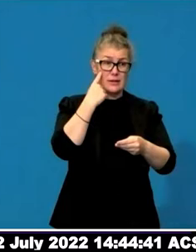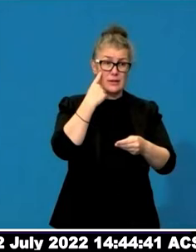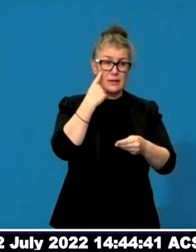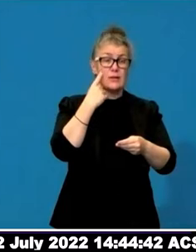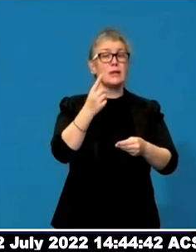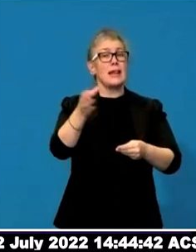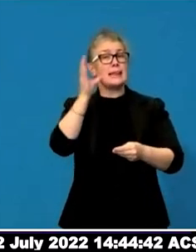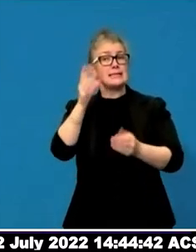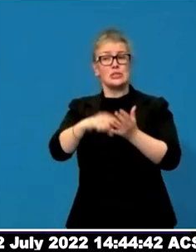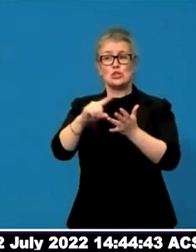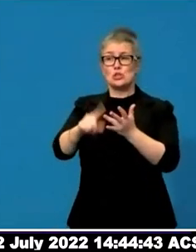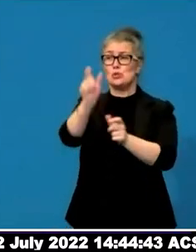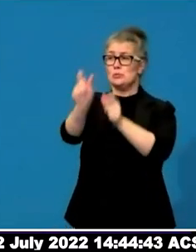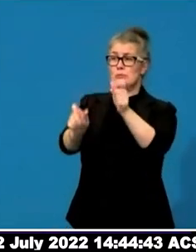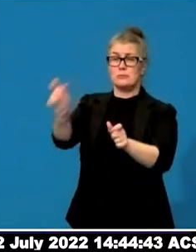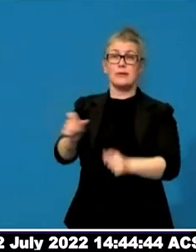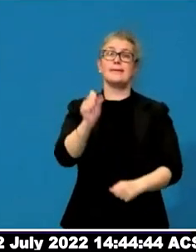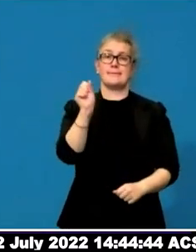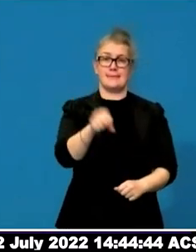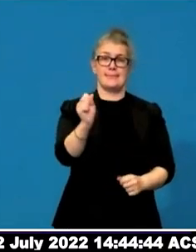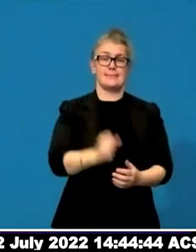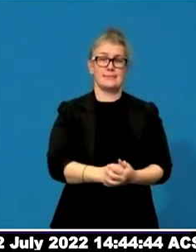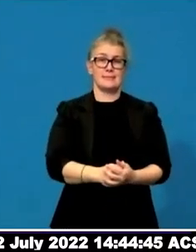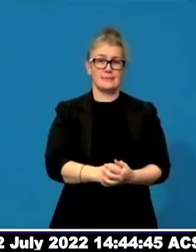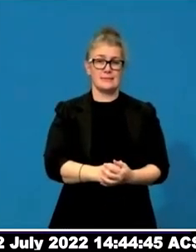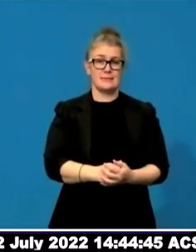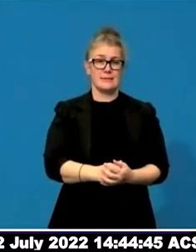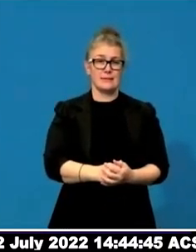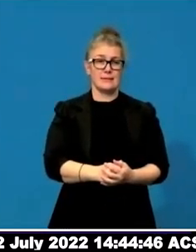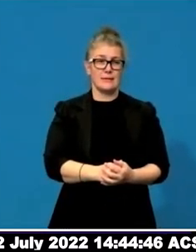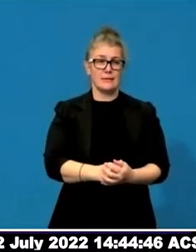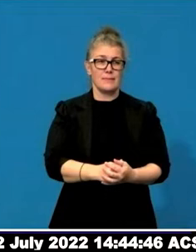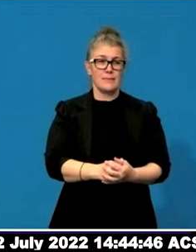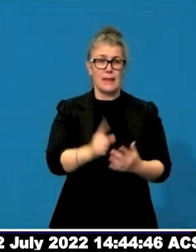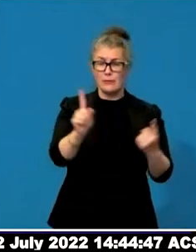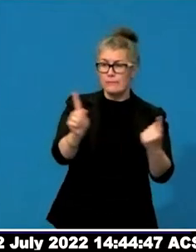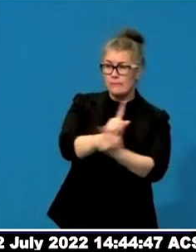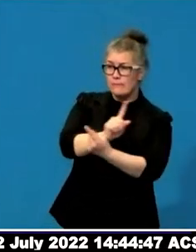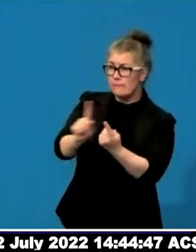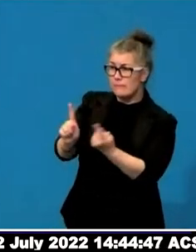And you've come across many good support coordinators? Yes But you have come across ones that,